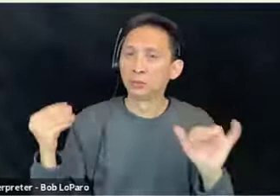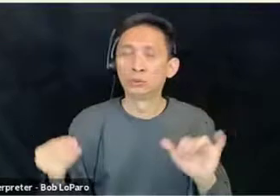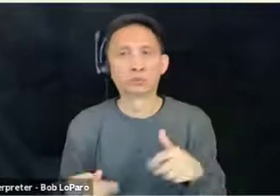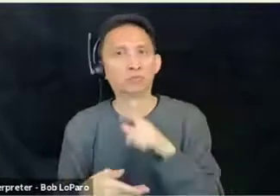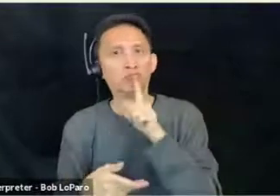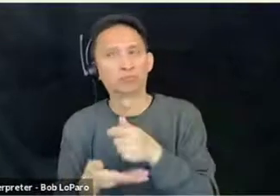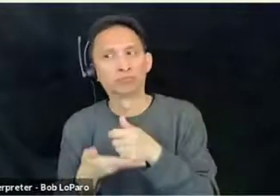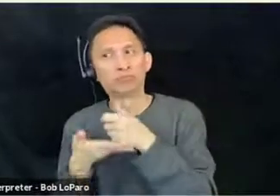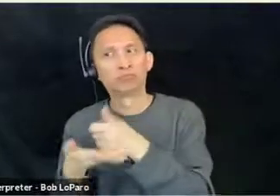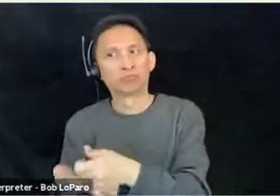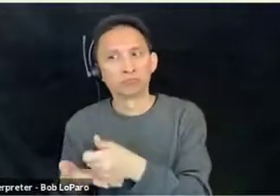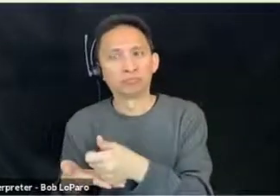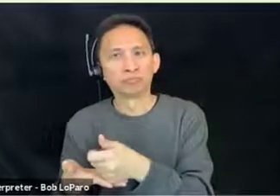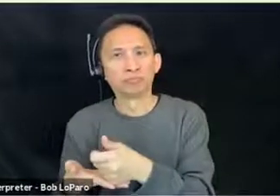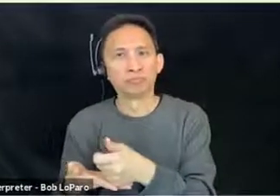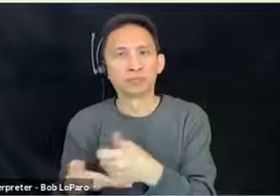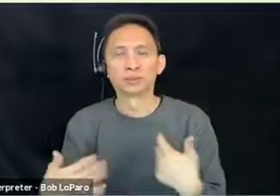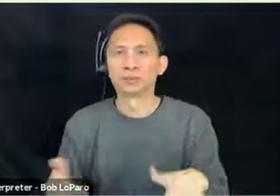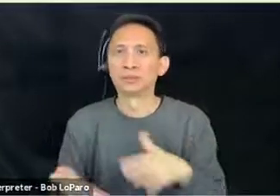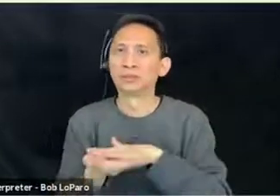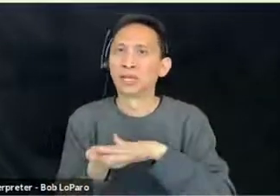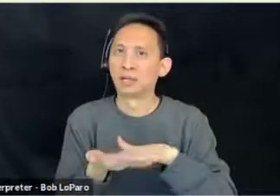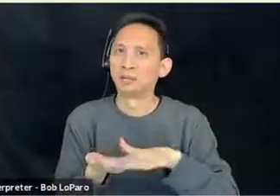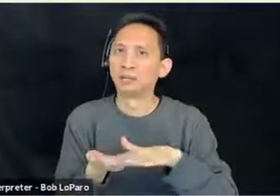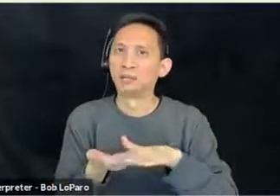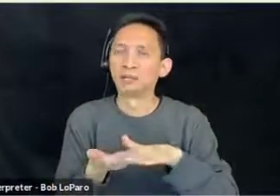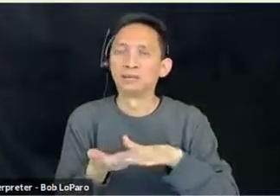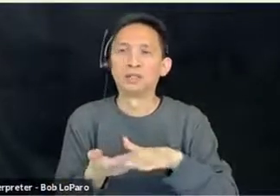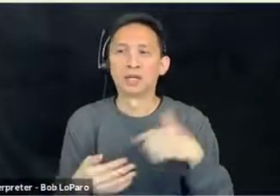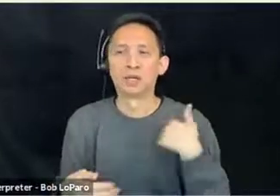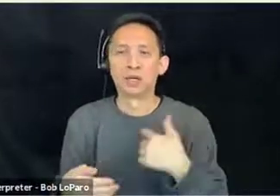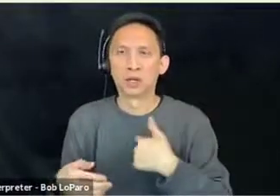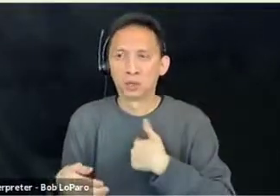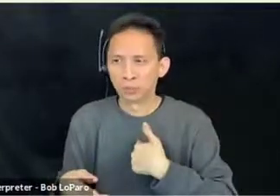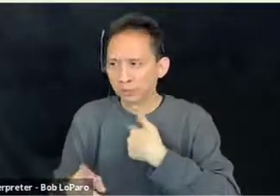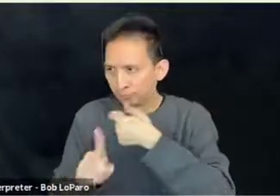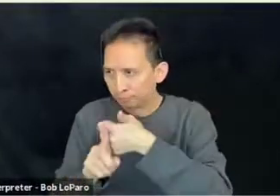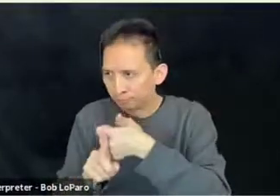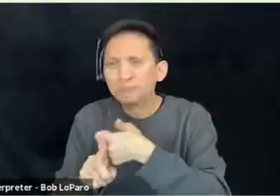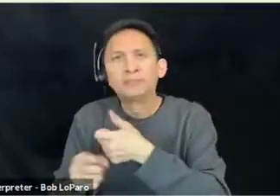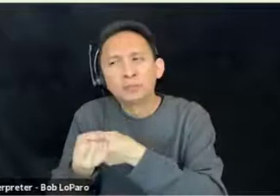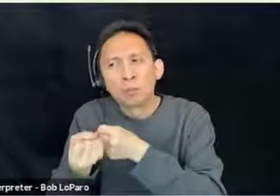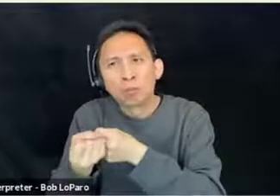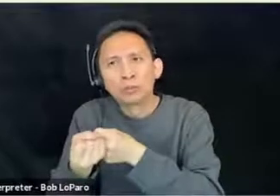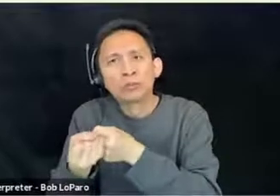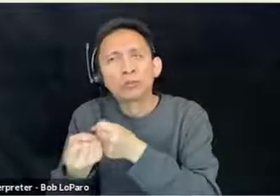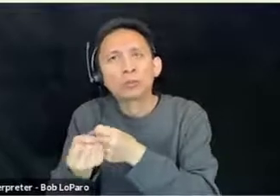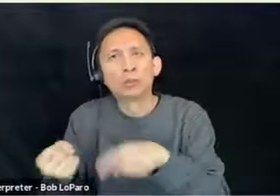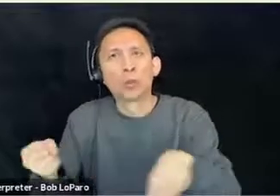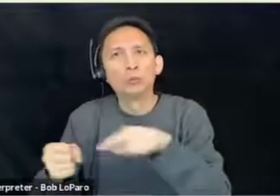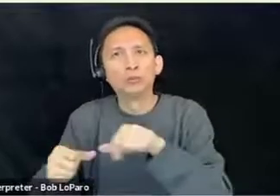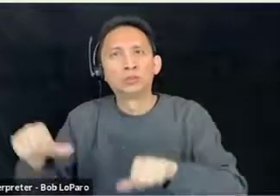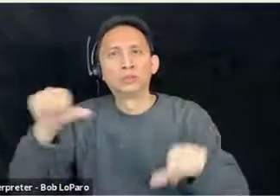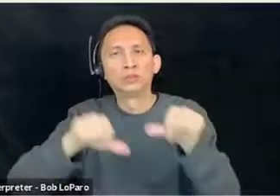And so, it's really important that we continue to foster those relationships. And these folks really are the leaders